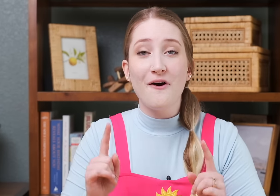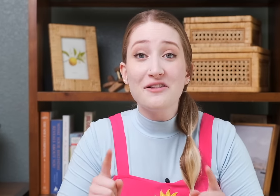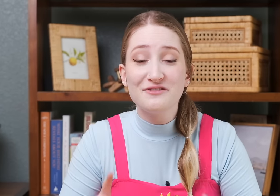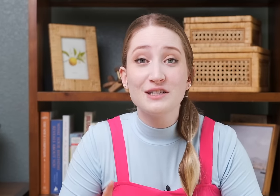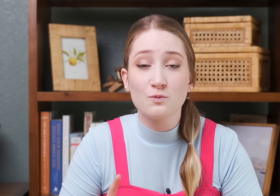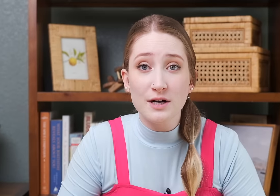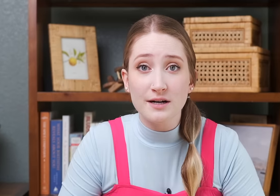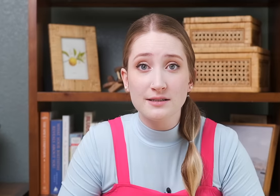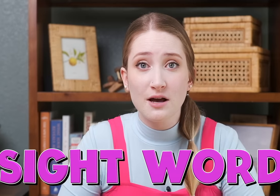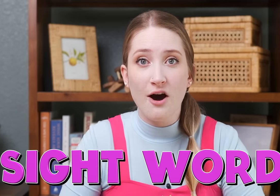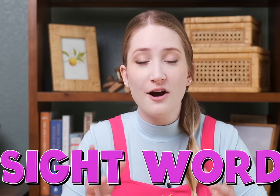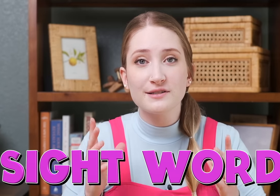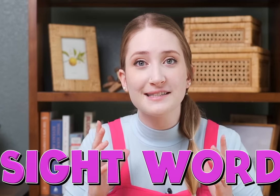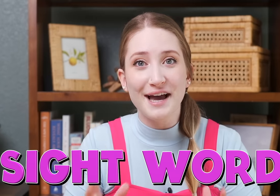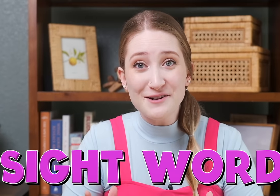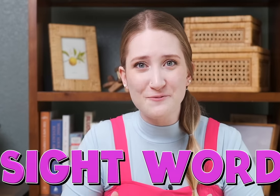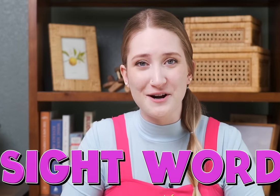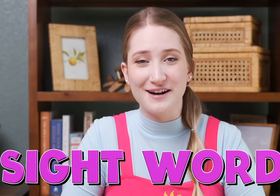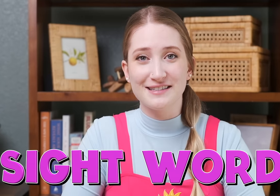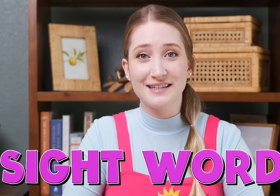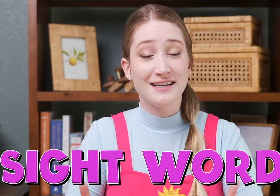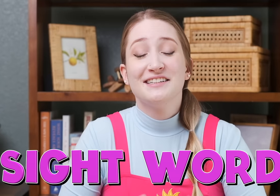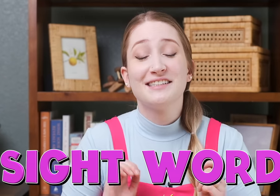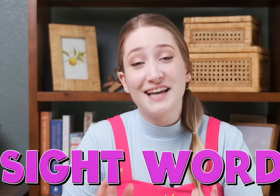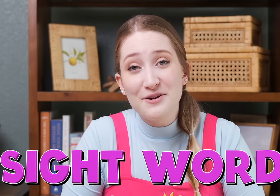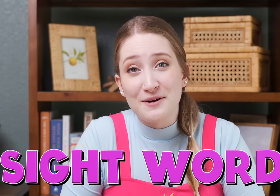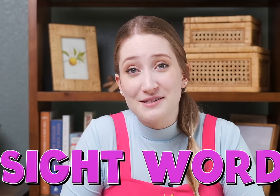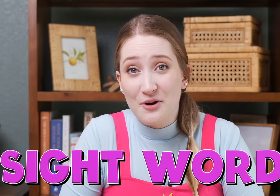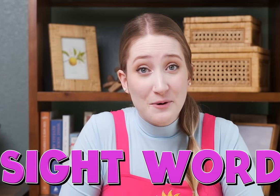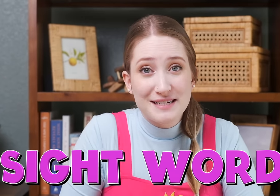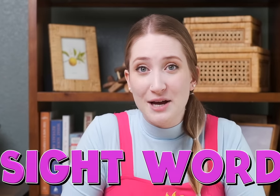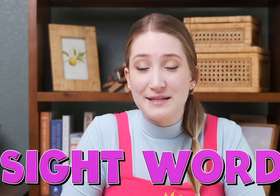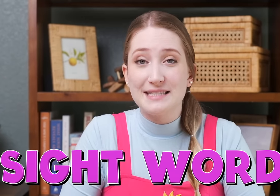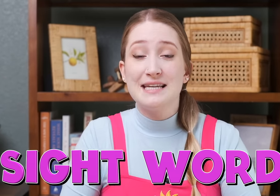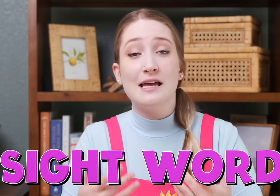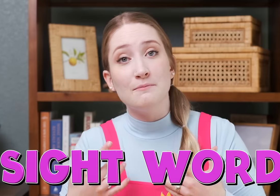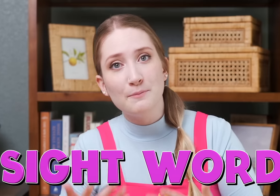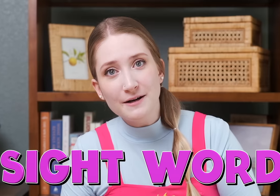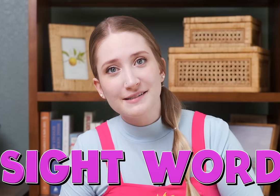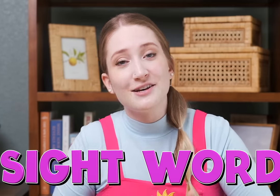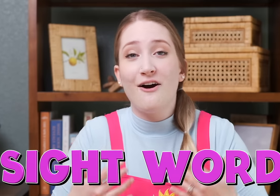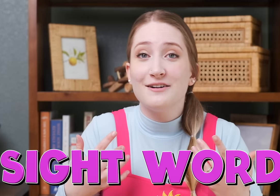All of these words are sight words. Sight words are words that we see in books, on